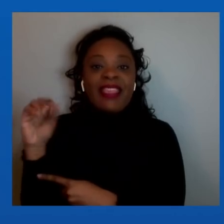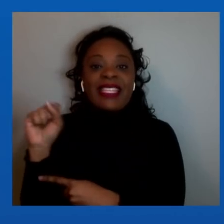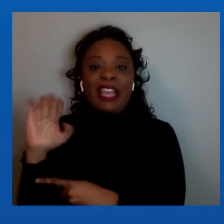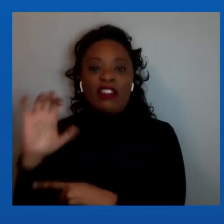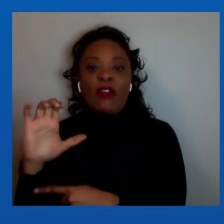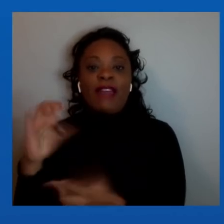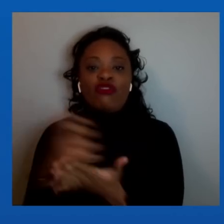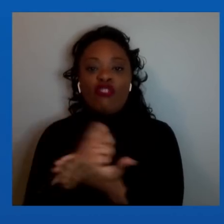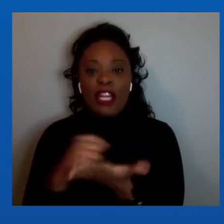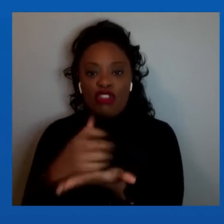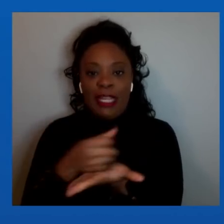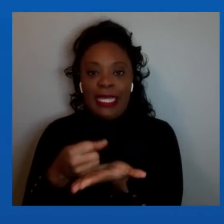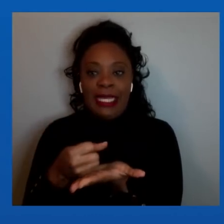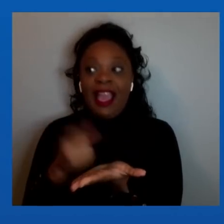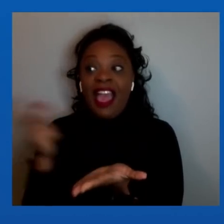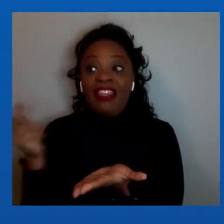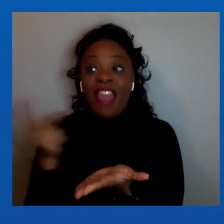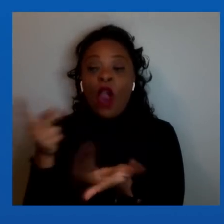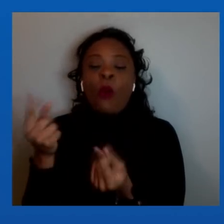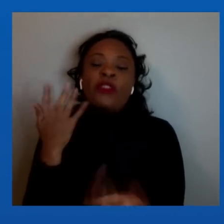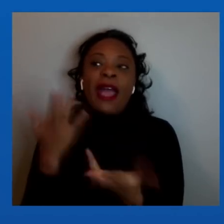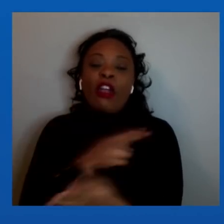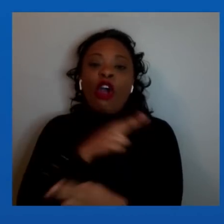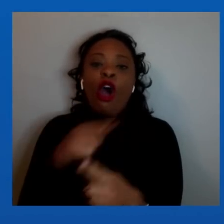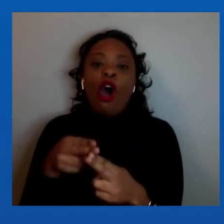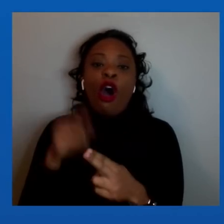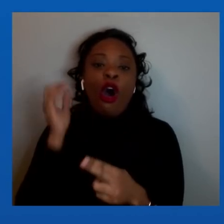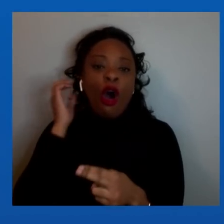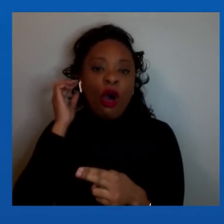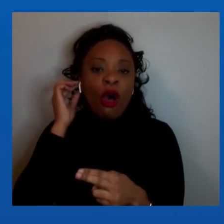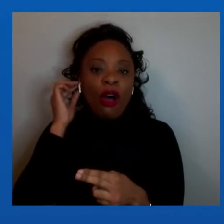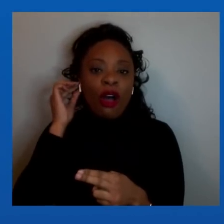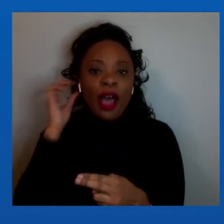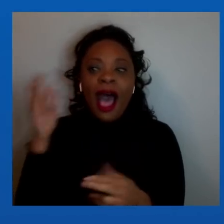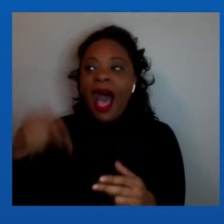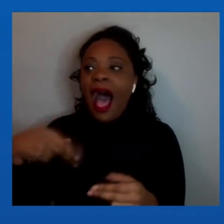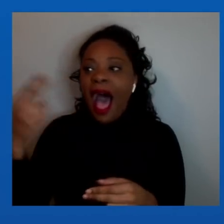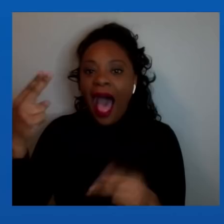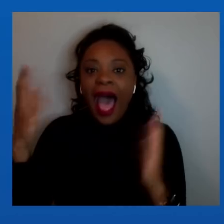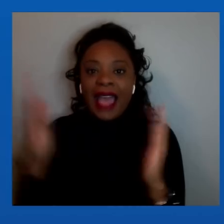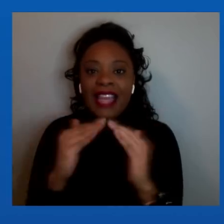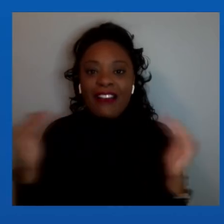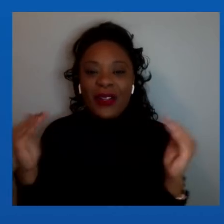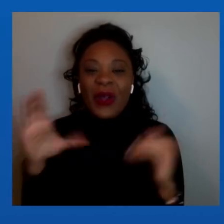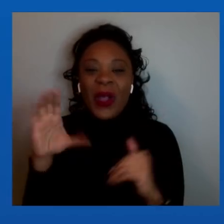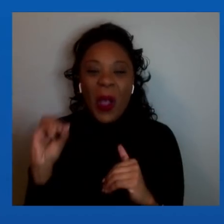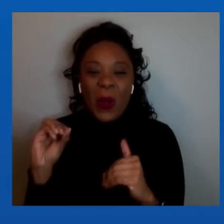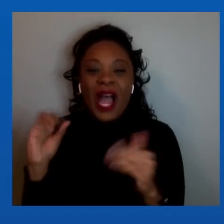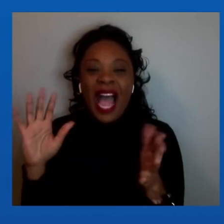They are what you might call pretty high level coconspirators for economic justice.